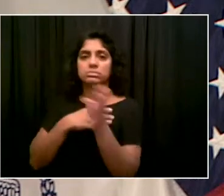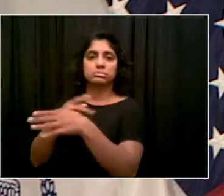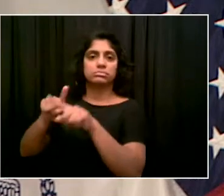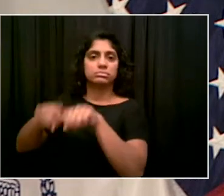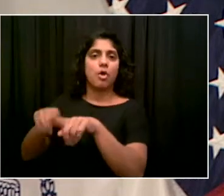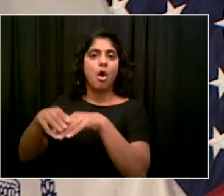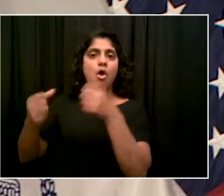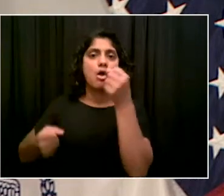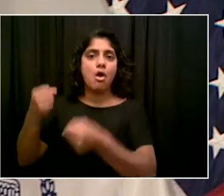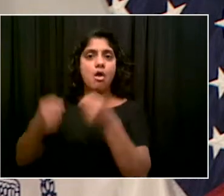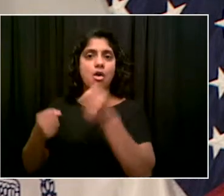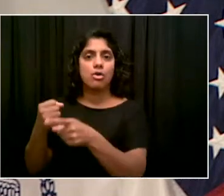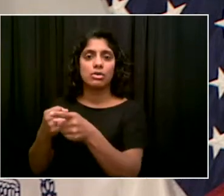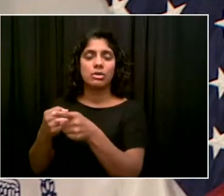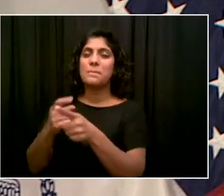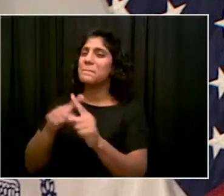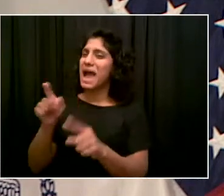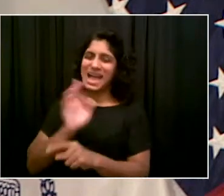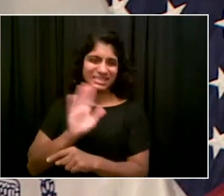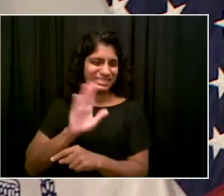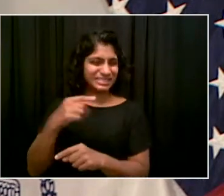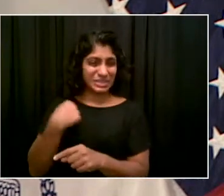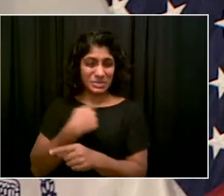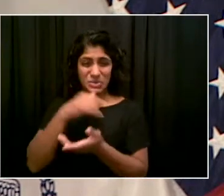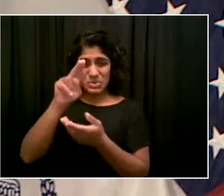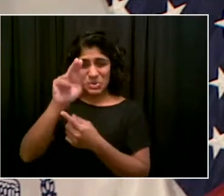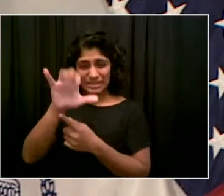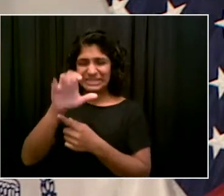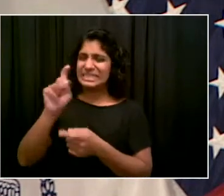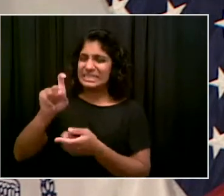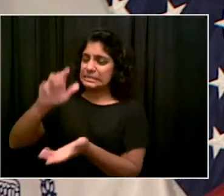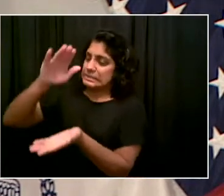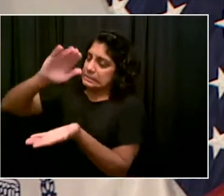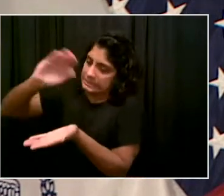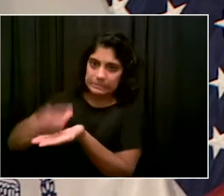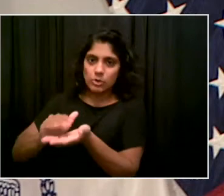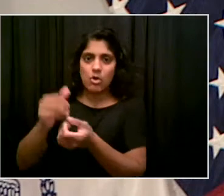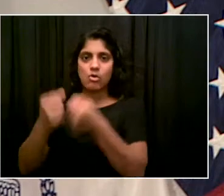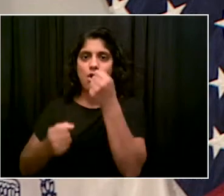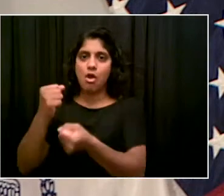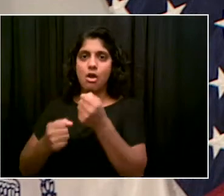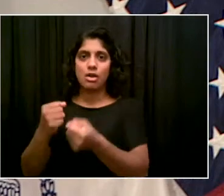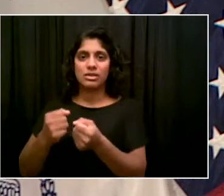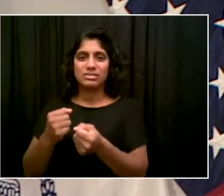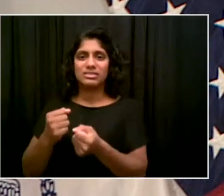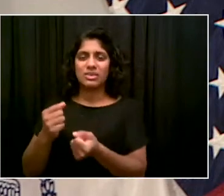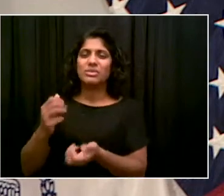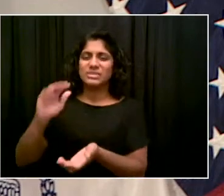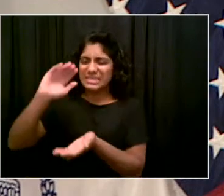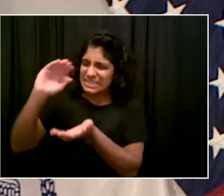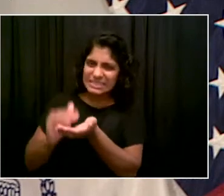PROBLEM. LOTS OF PEOPLE TURNING BACK TO THEIR CARS. WE HAVE TO STOP THAT BECAUSE THAT CAUSES CONGESTION ON THE STREETS,